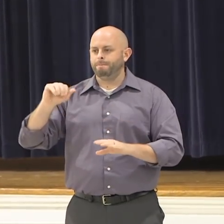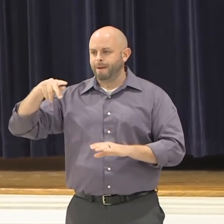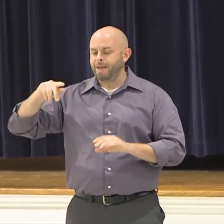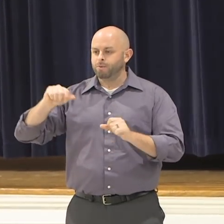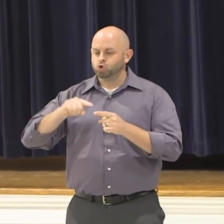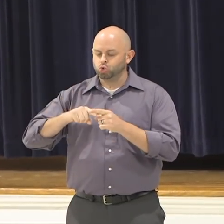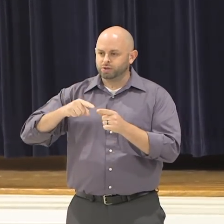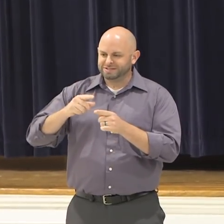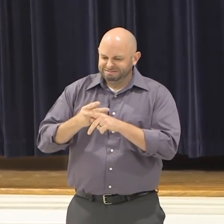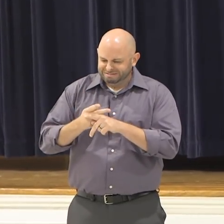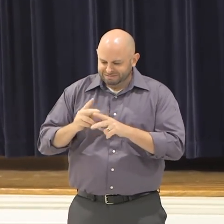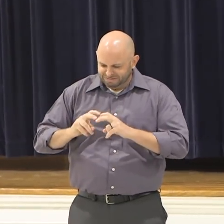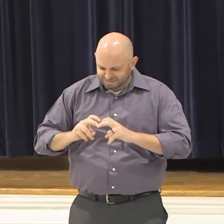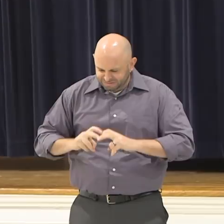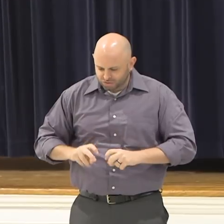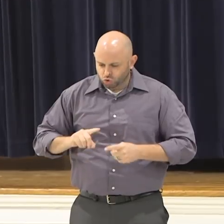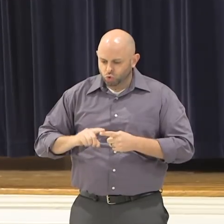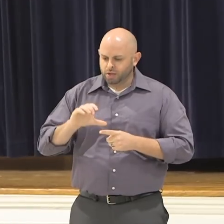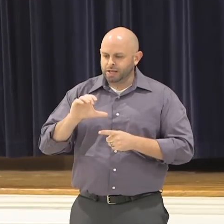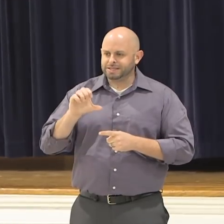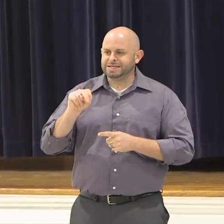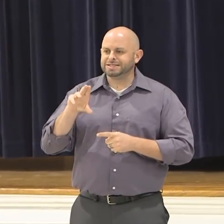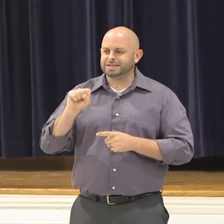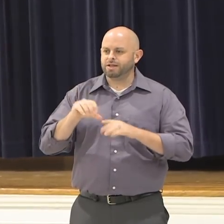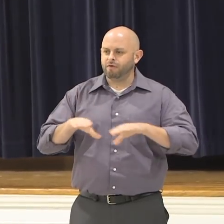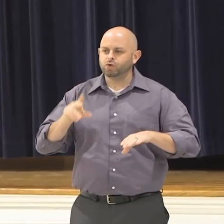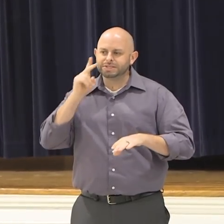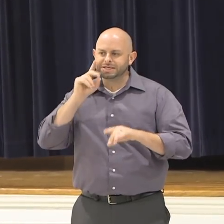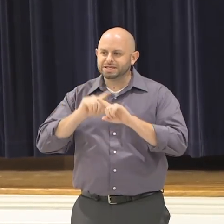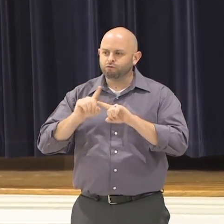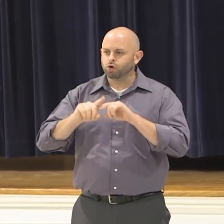drill down to the census tract level to see different sorts of social